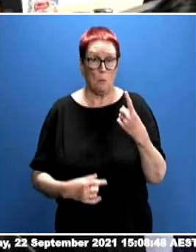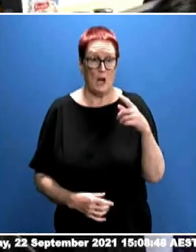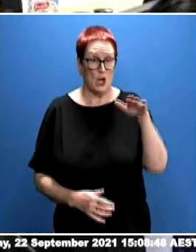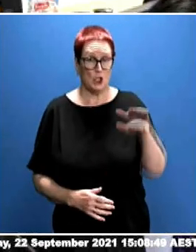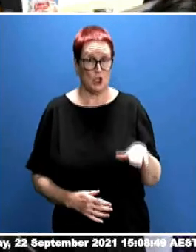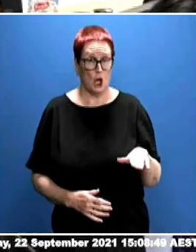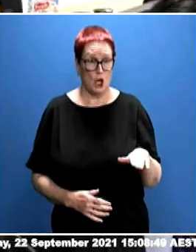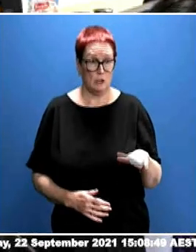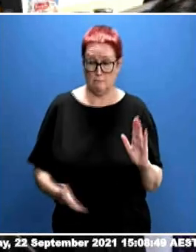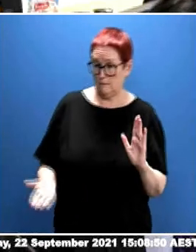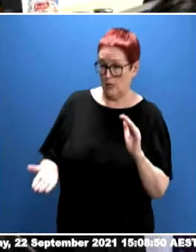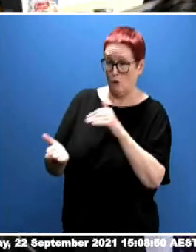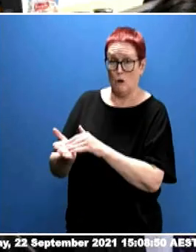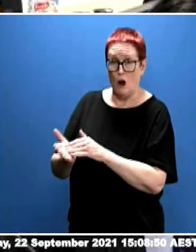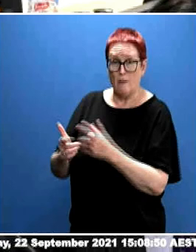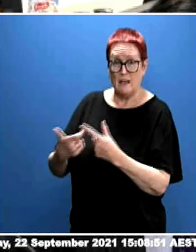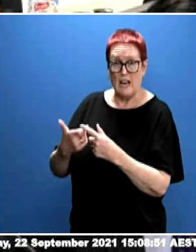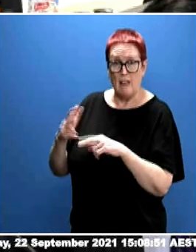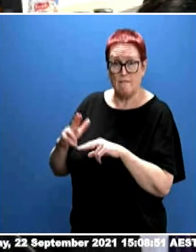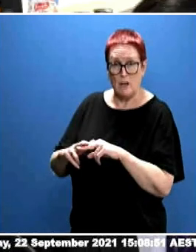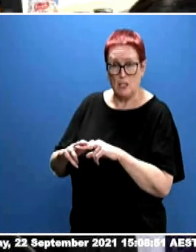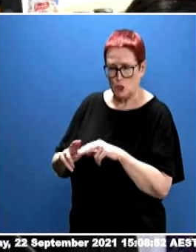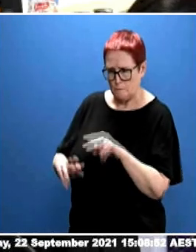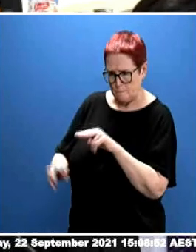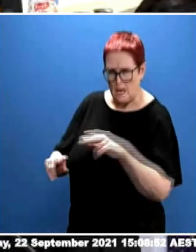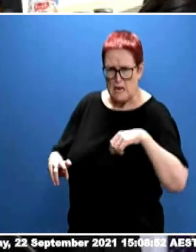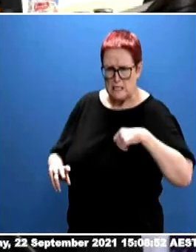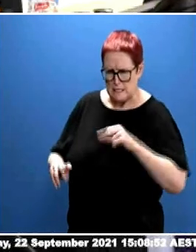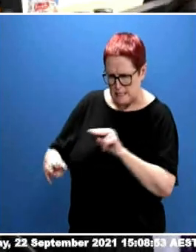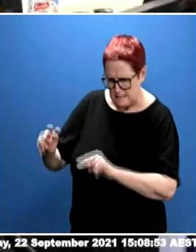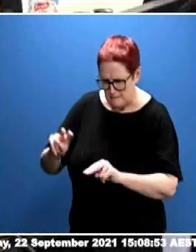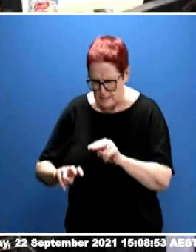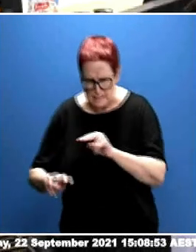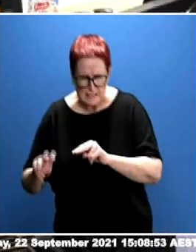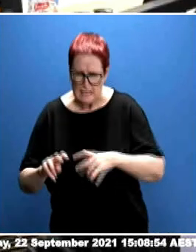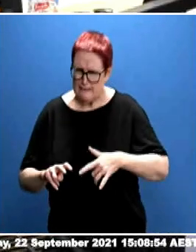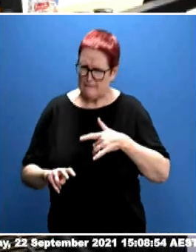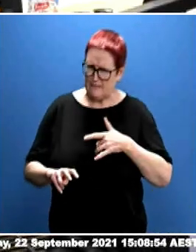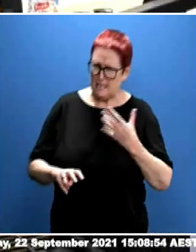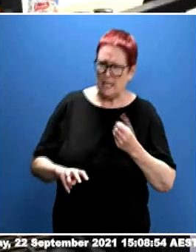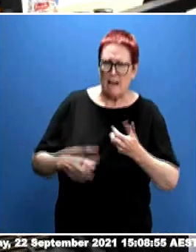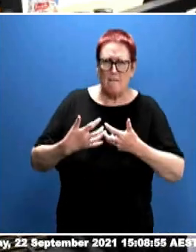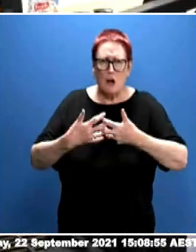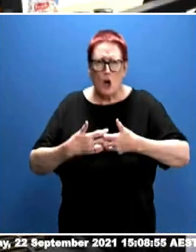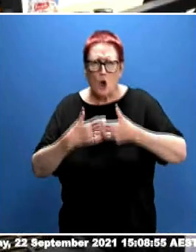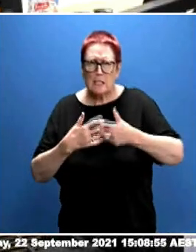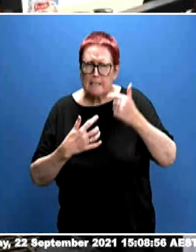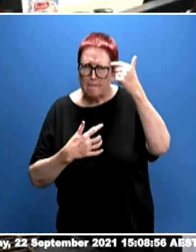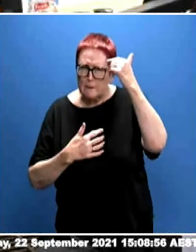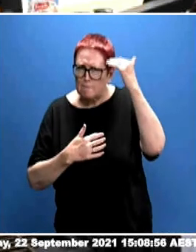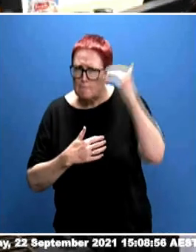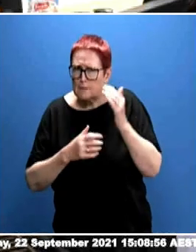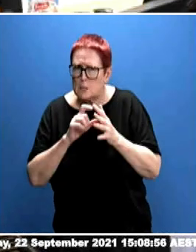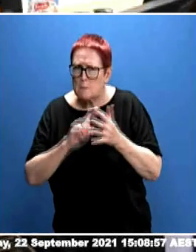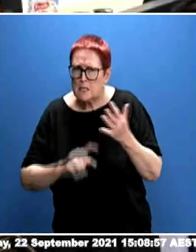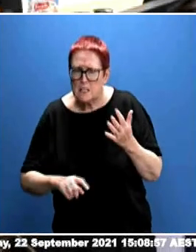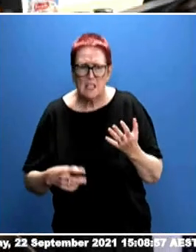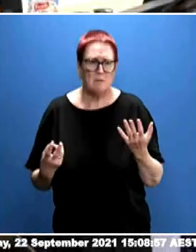a concern that they may have a cognitive disability or may have a hearing loss,